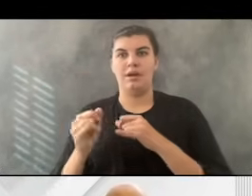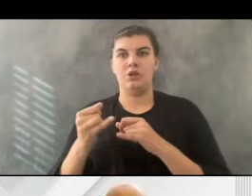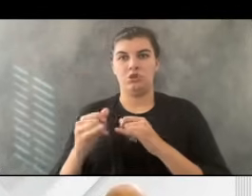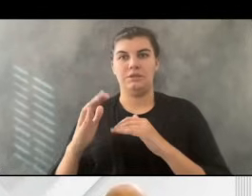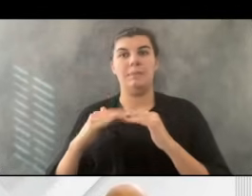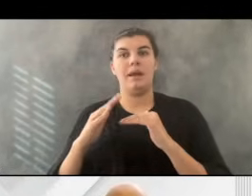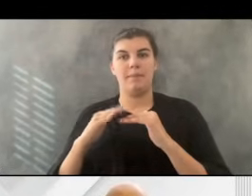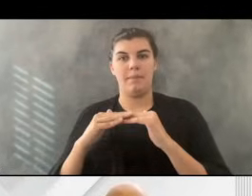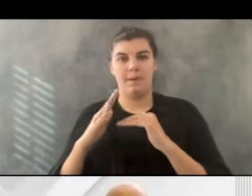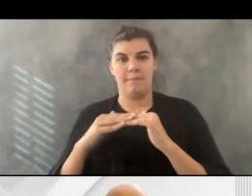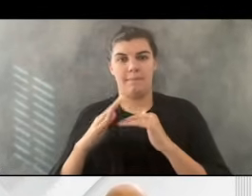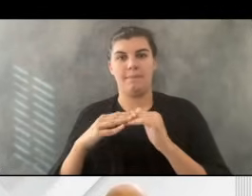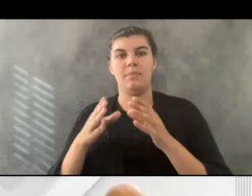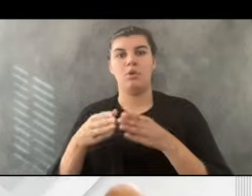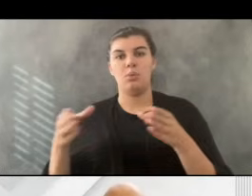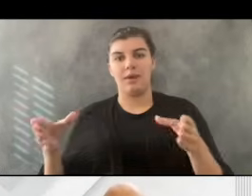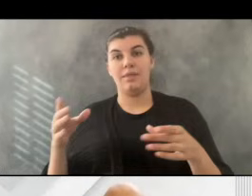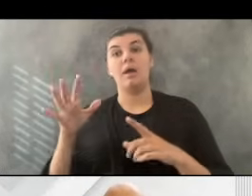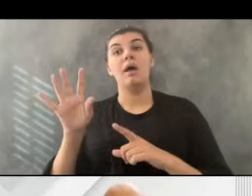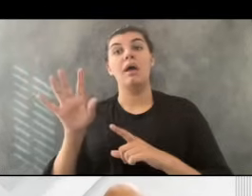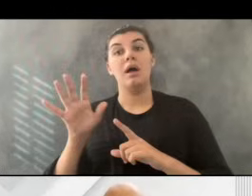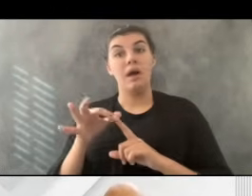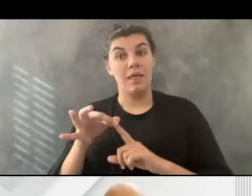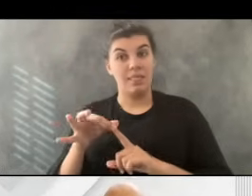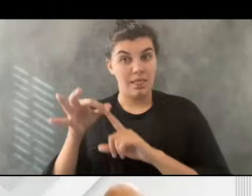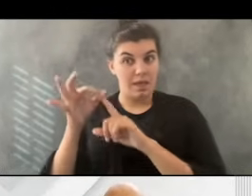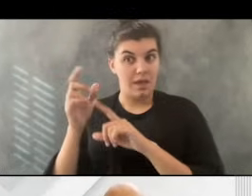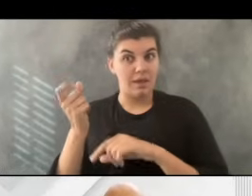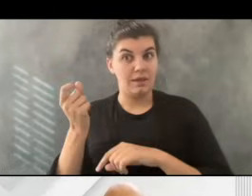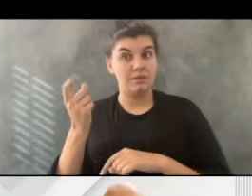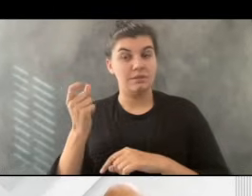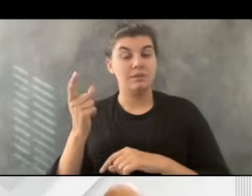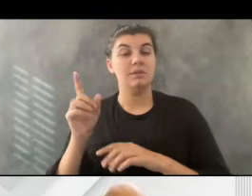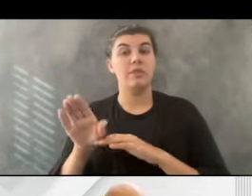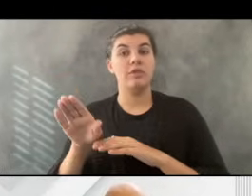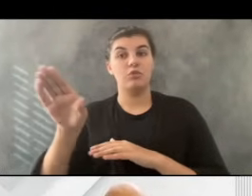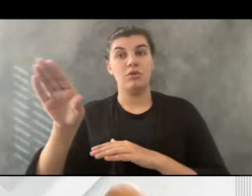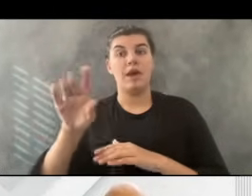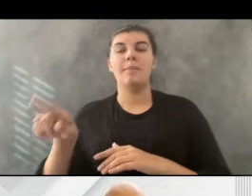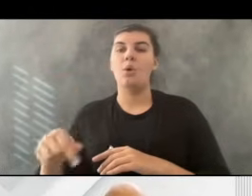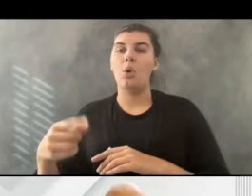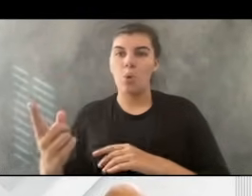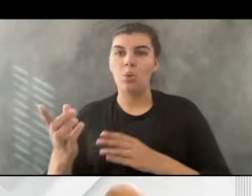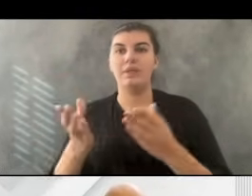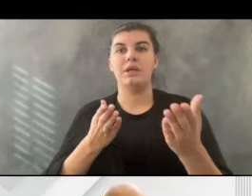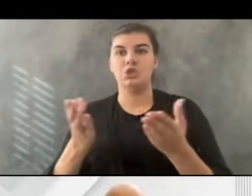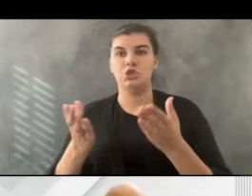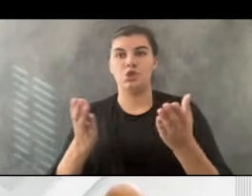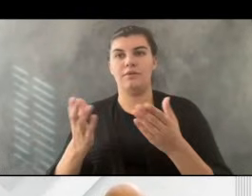in width - unless the ramp only serves a building entrance. If all it's doing is